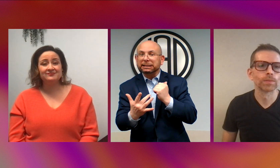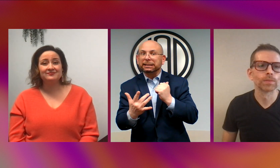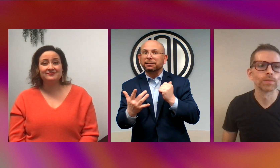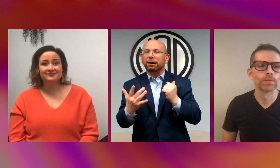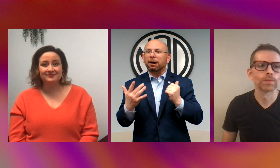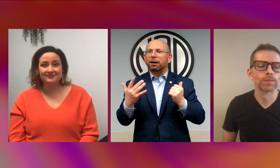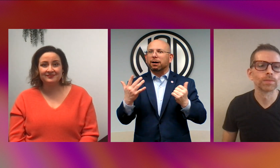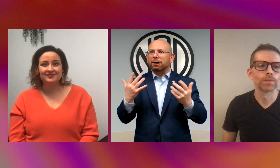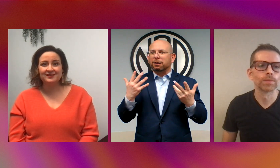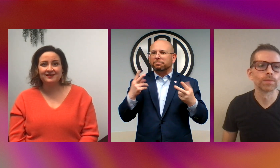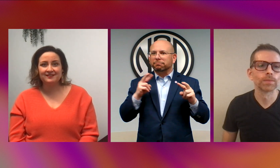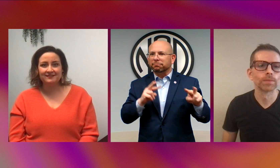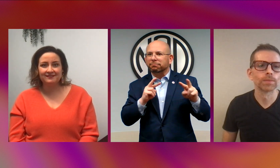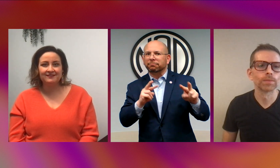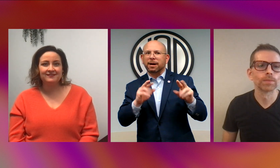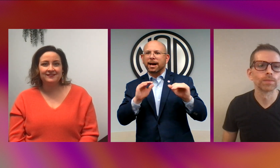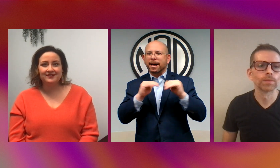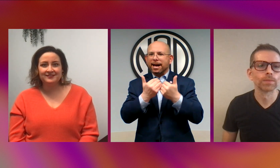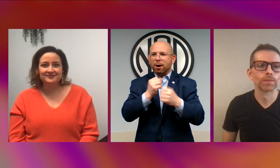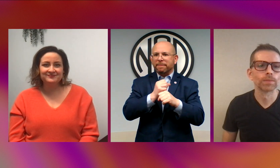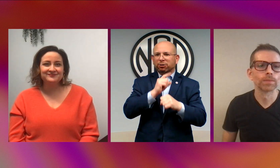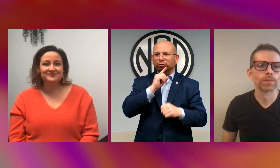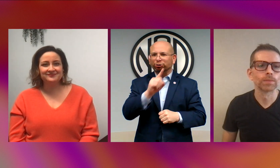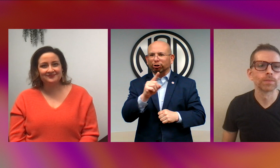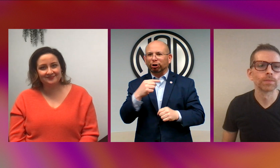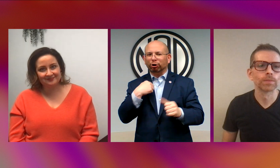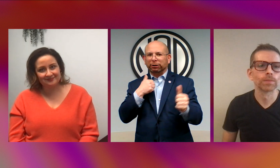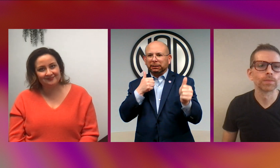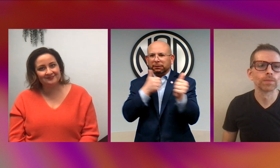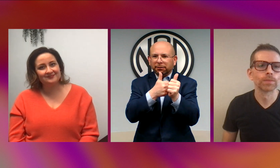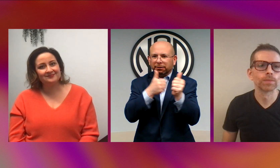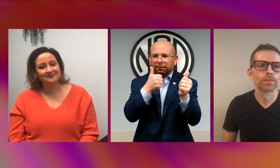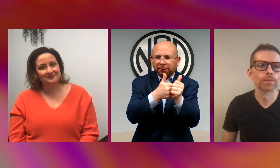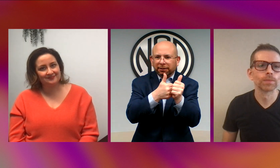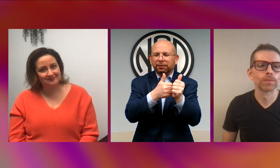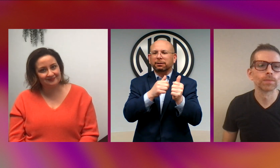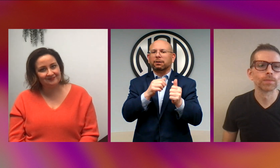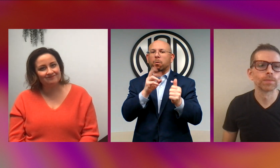So I kept my focus on technology and my desire for us to get at least on par,